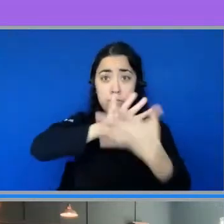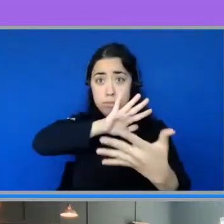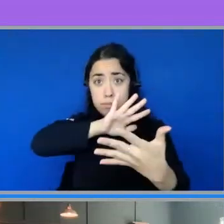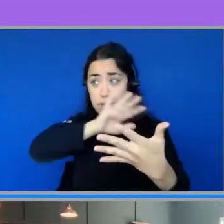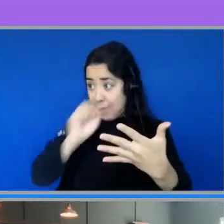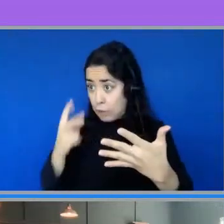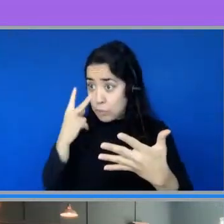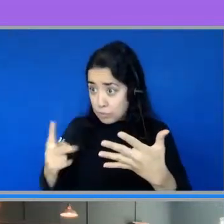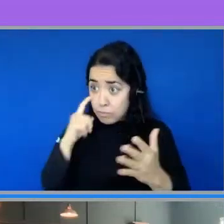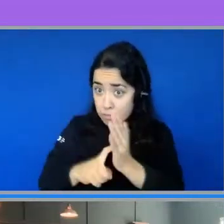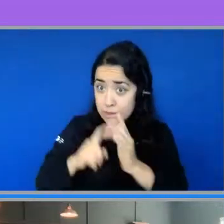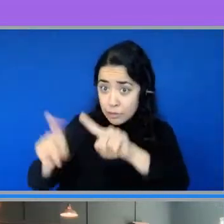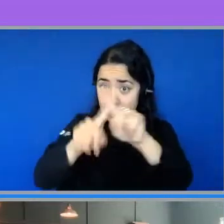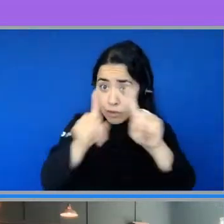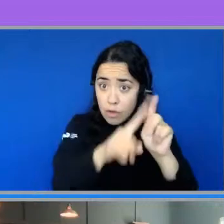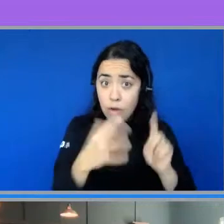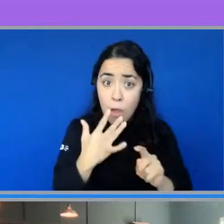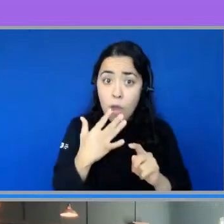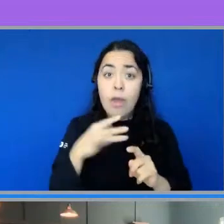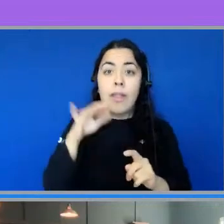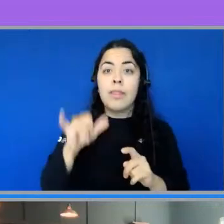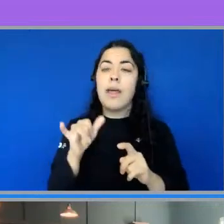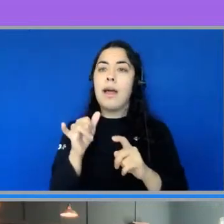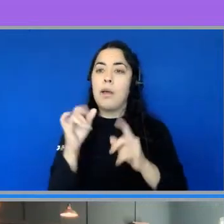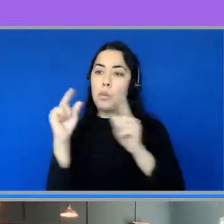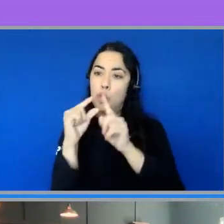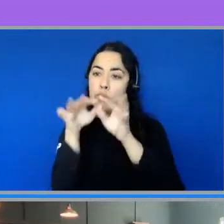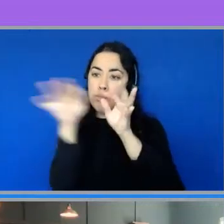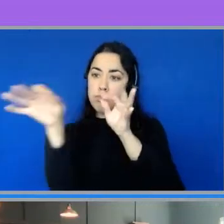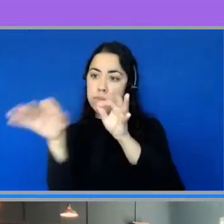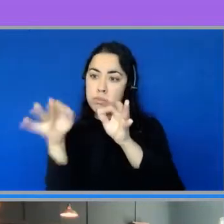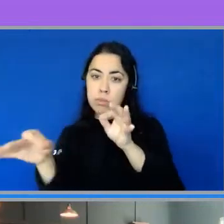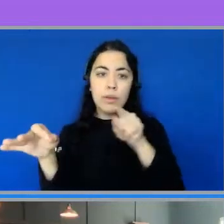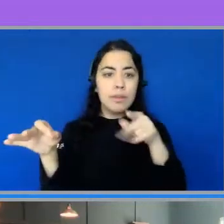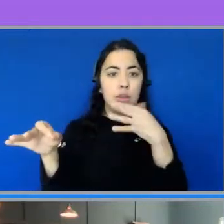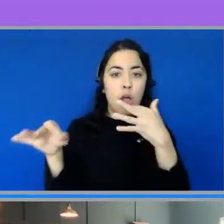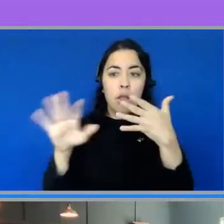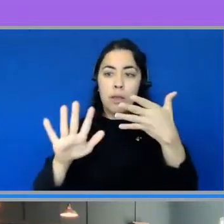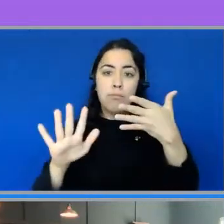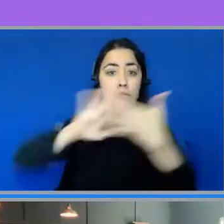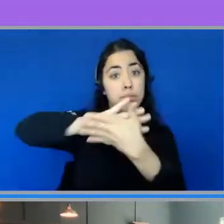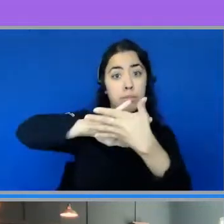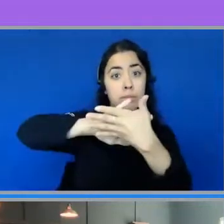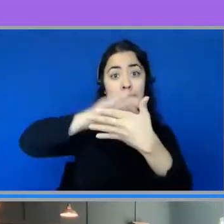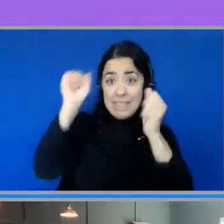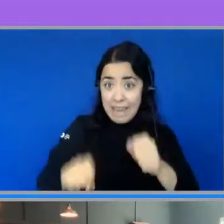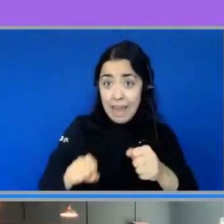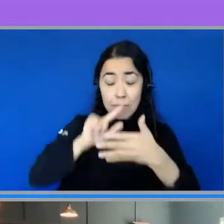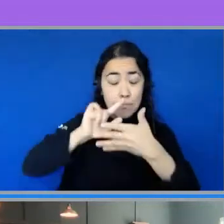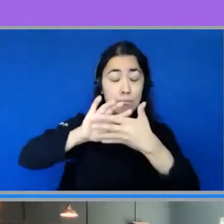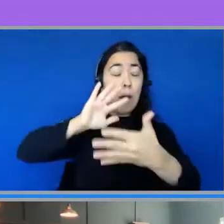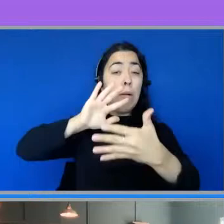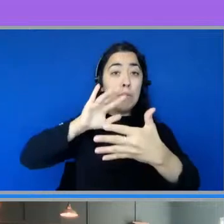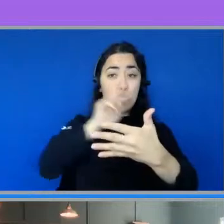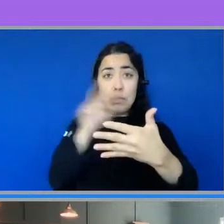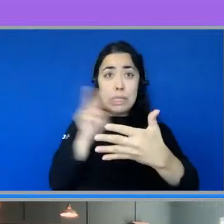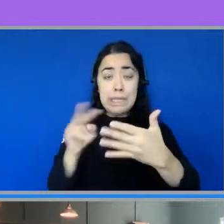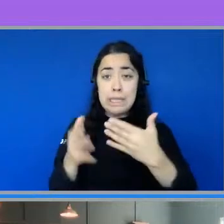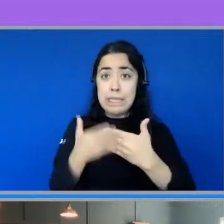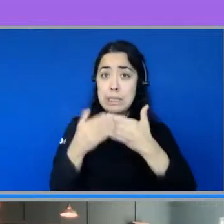Can you read this content on top of this color? I think that's